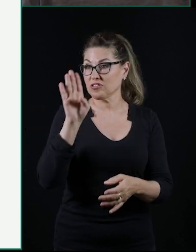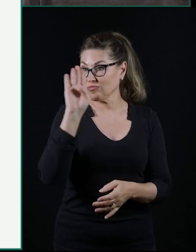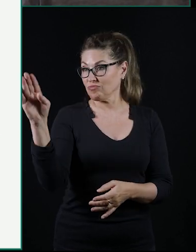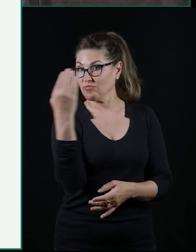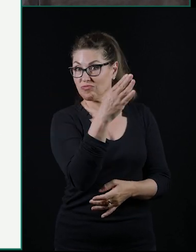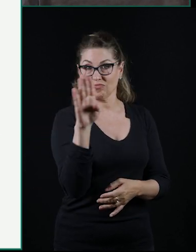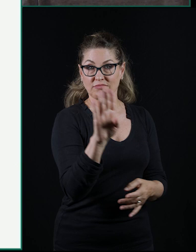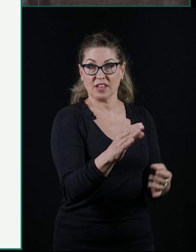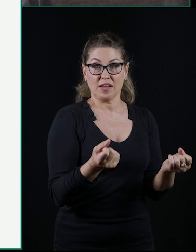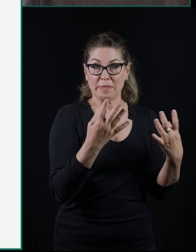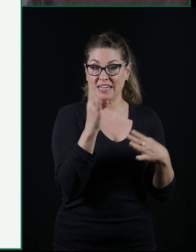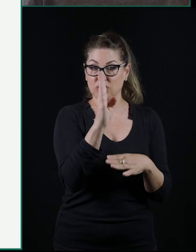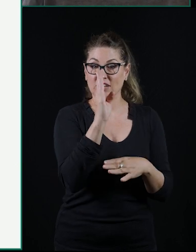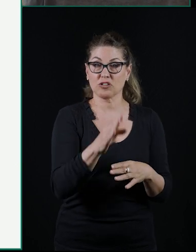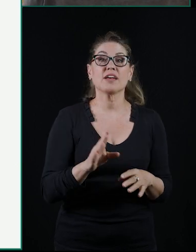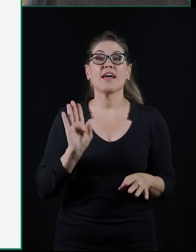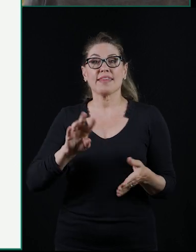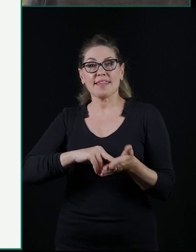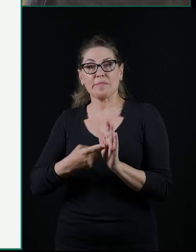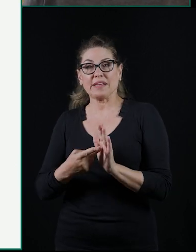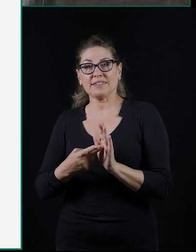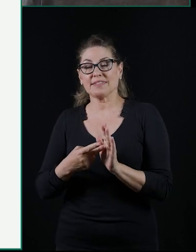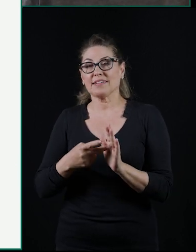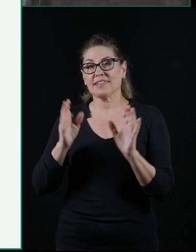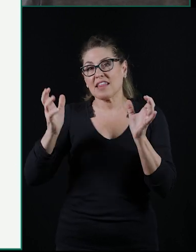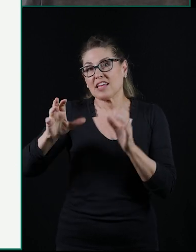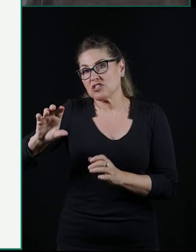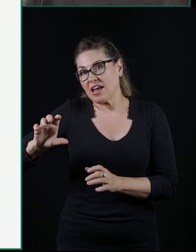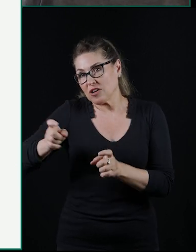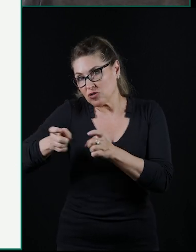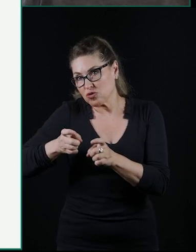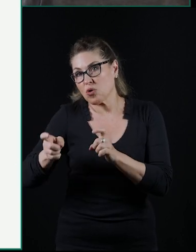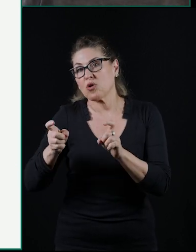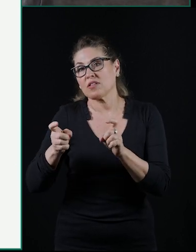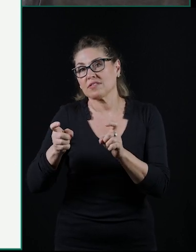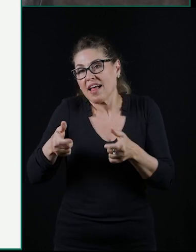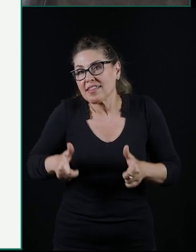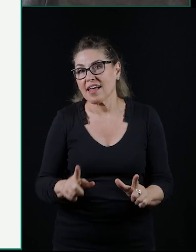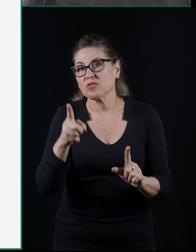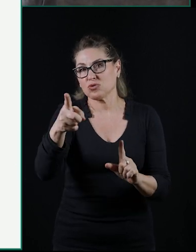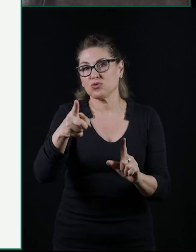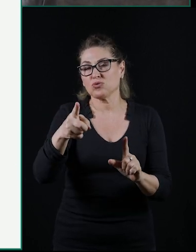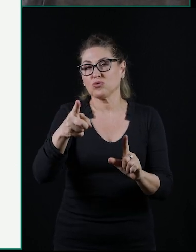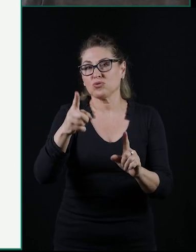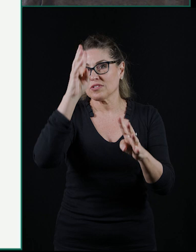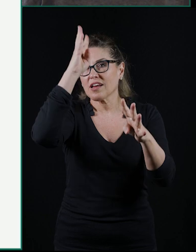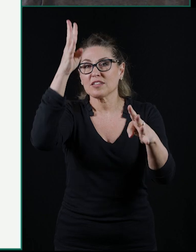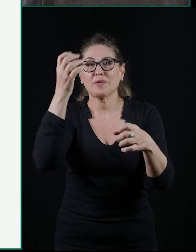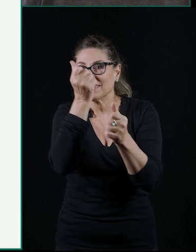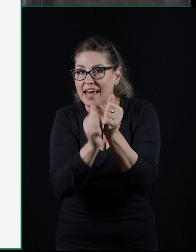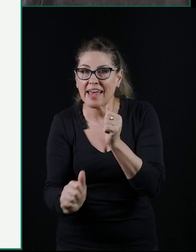That means that the check controls allow you to customize any matrix of relationships